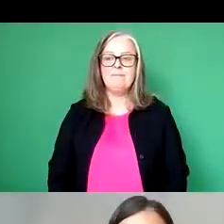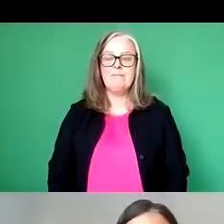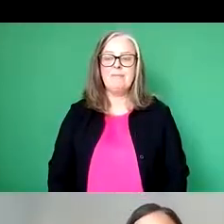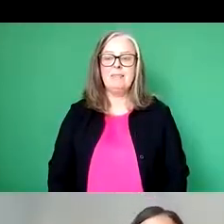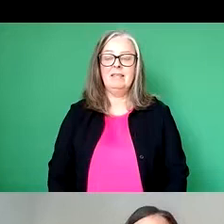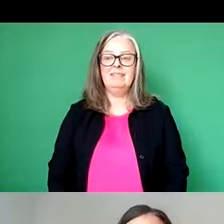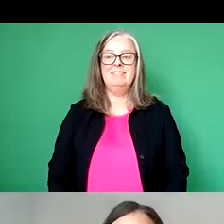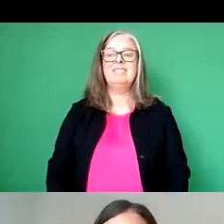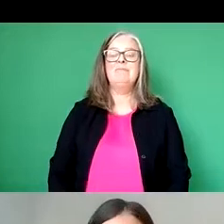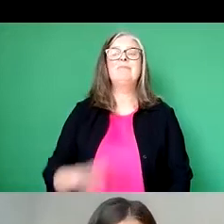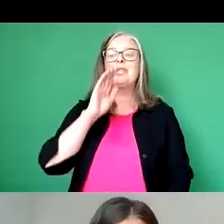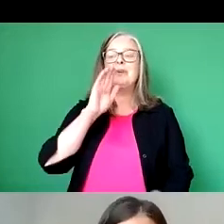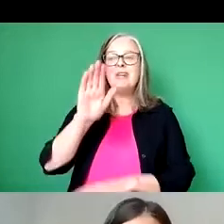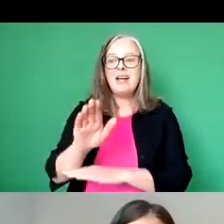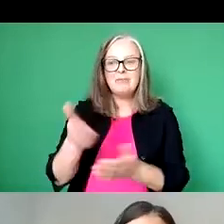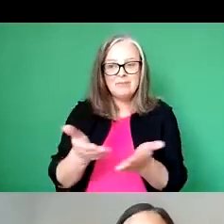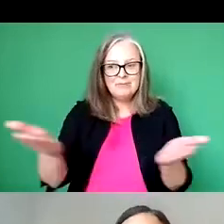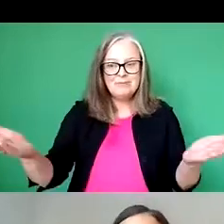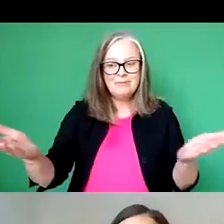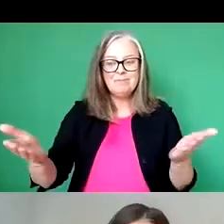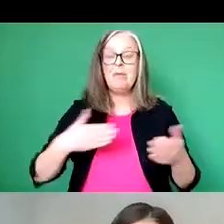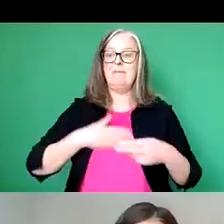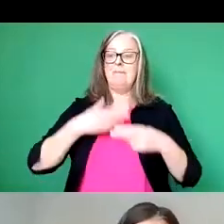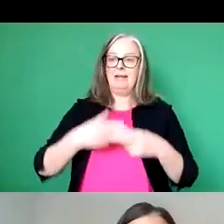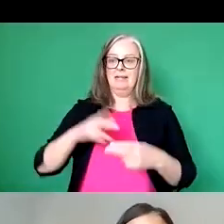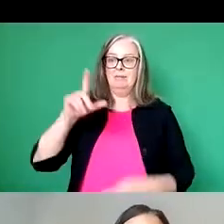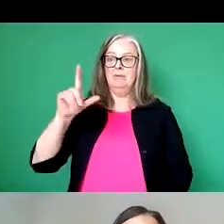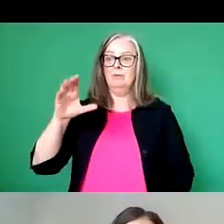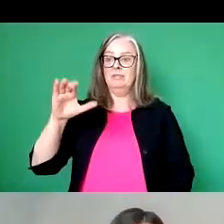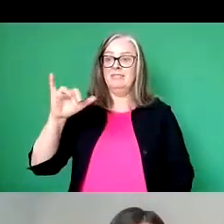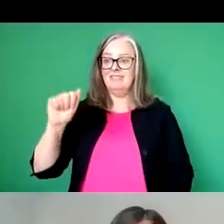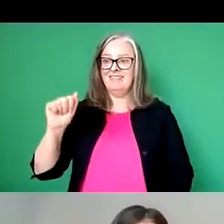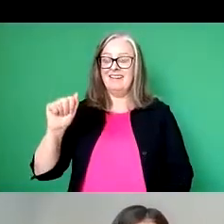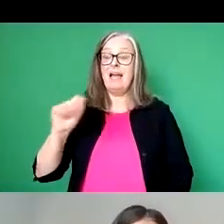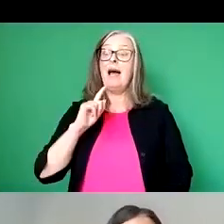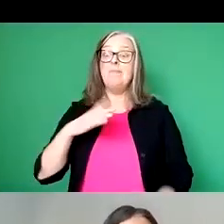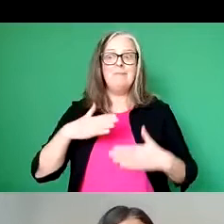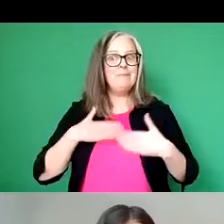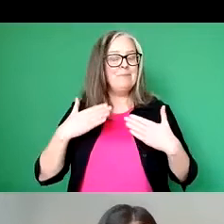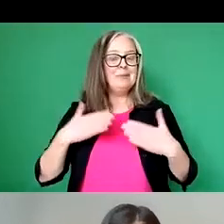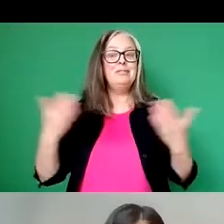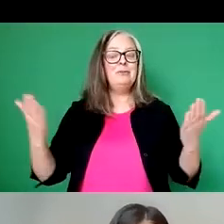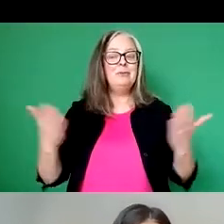good afternoon my name is lucia and i'm very pleased to deliver this presentation